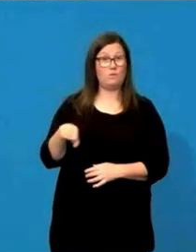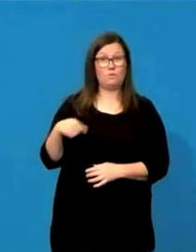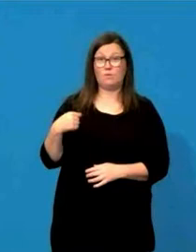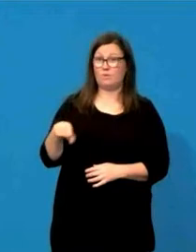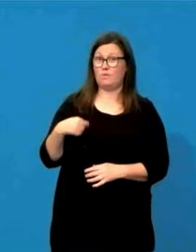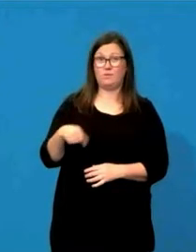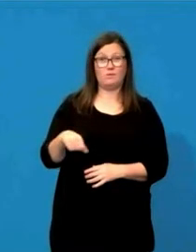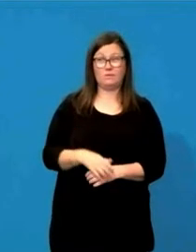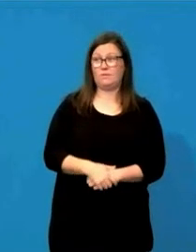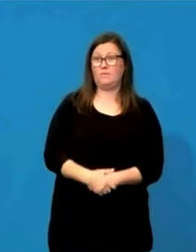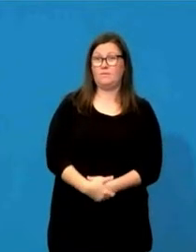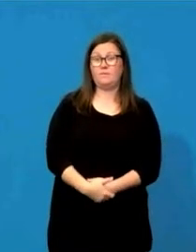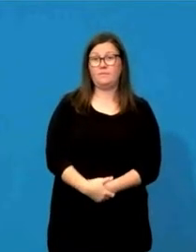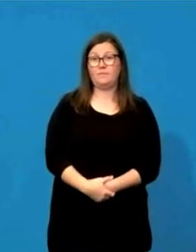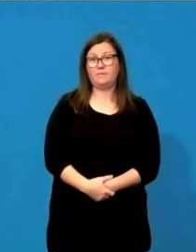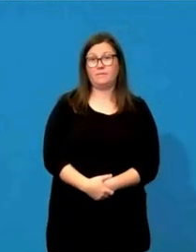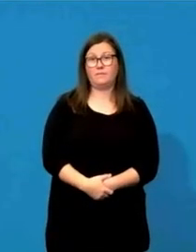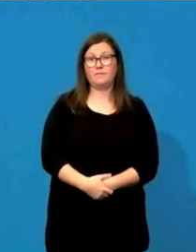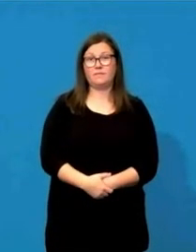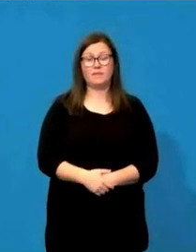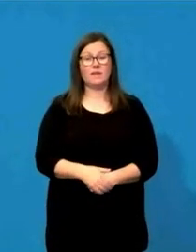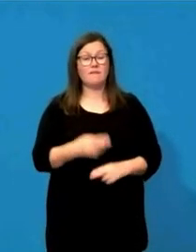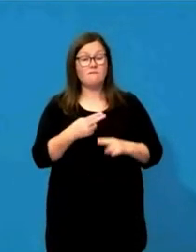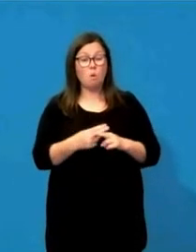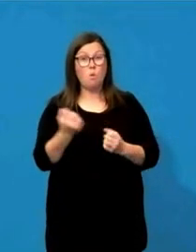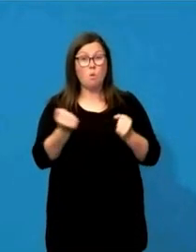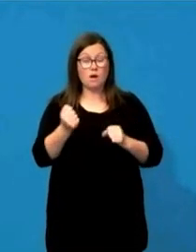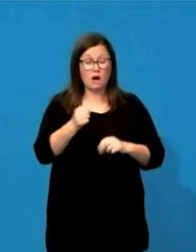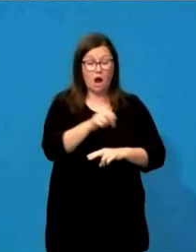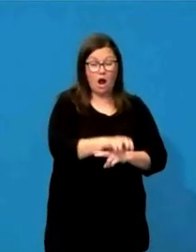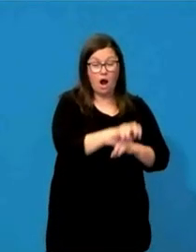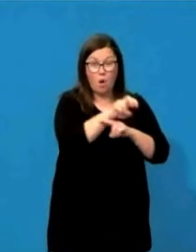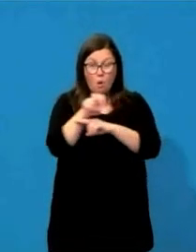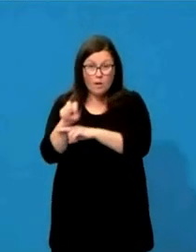Ronita's life? To have a car hoist, a home hoist, a commode and a wheelchair.